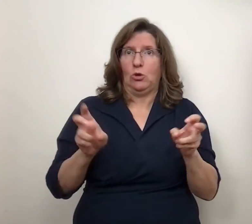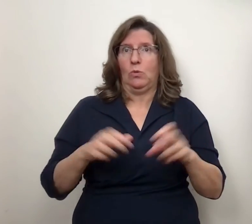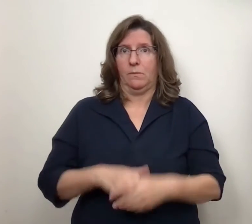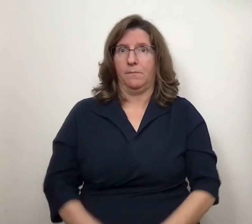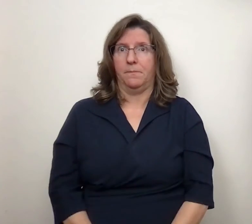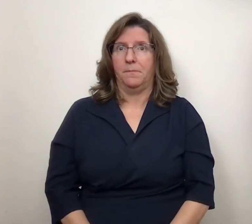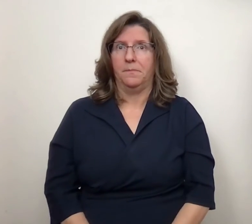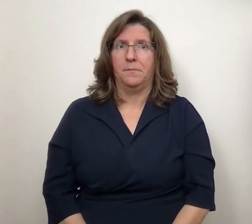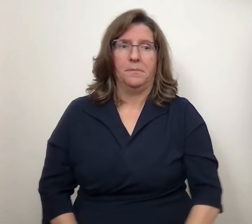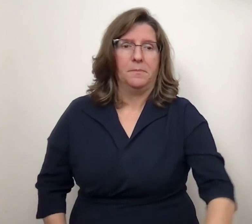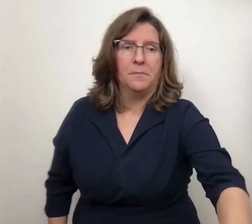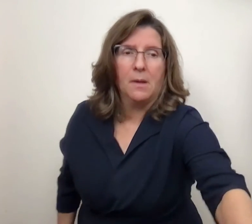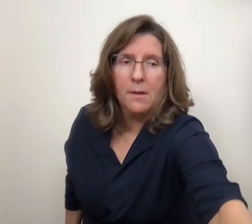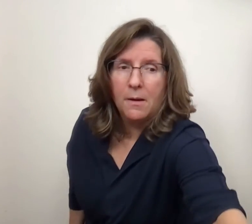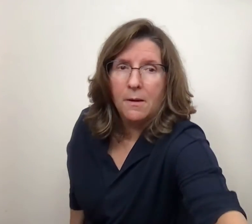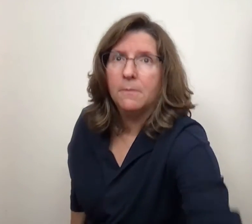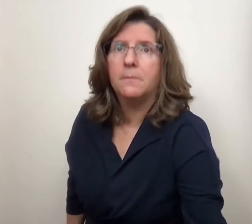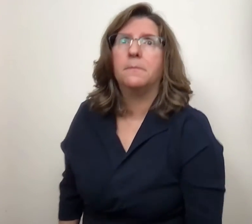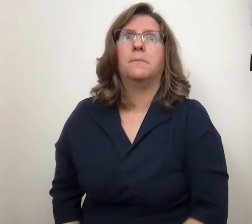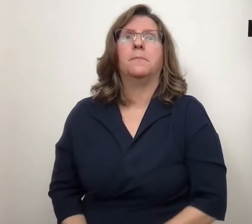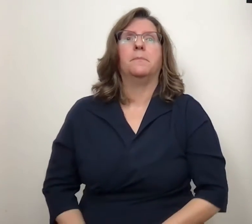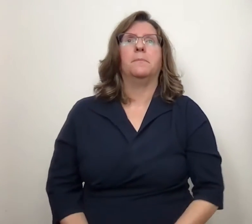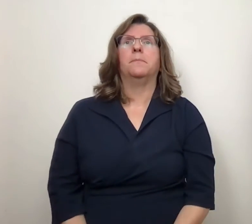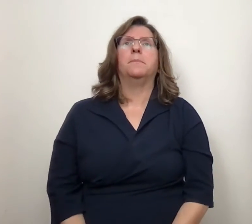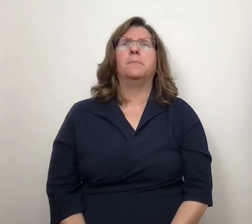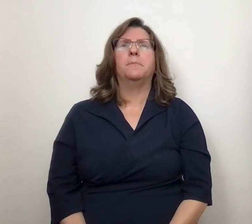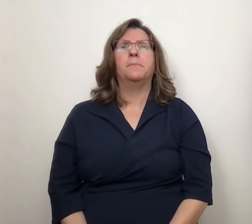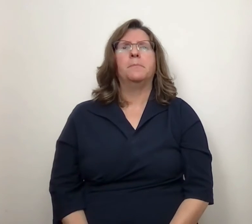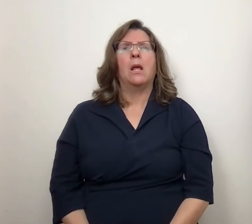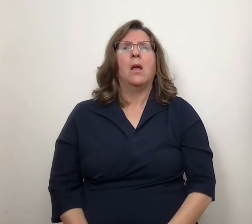needs to be designed into the lesson.